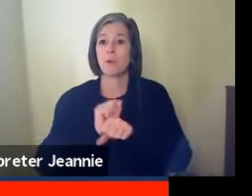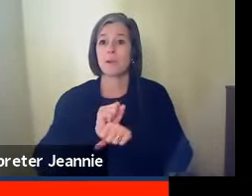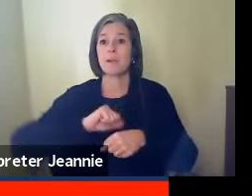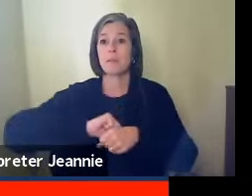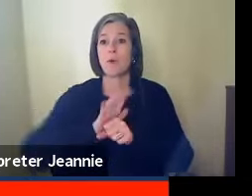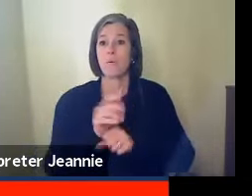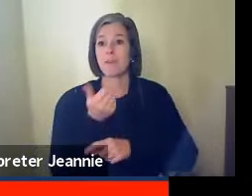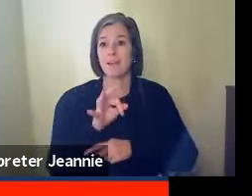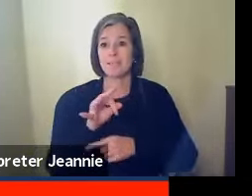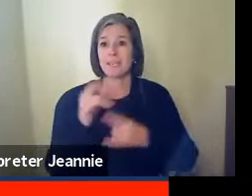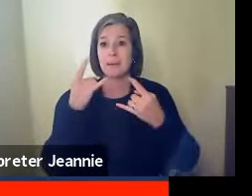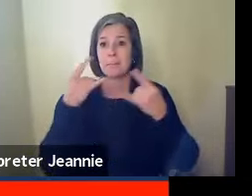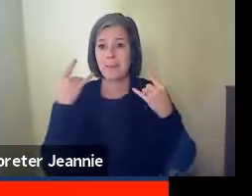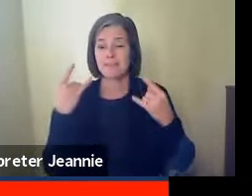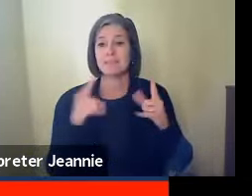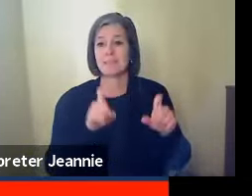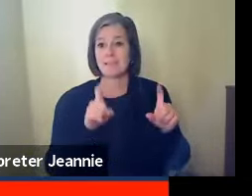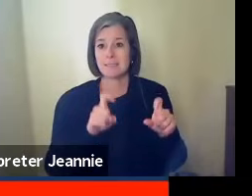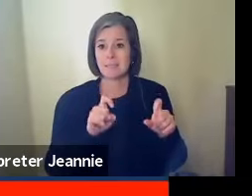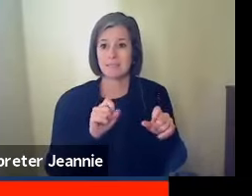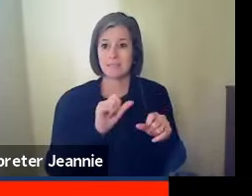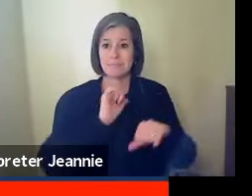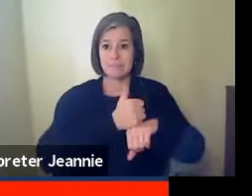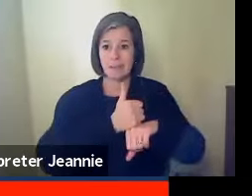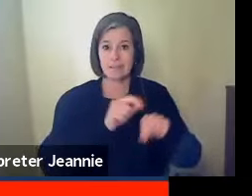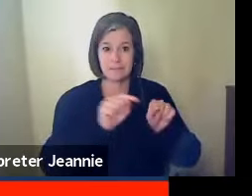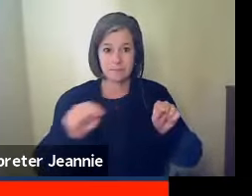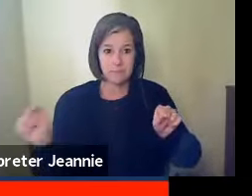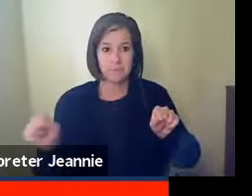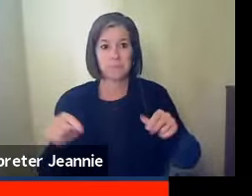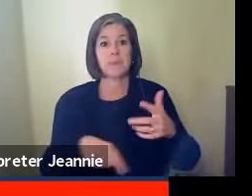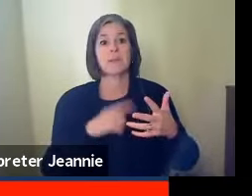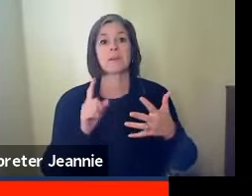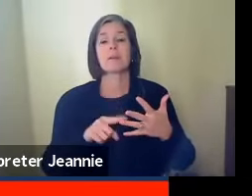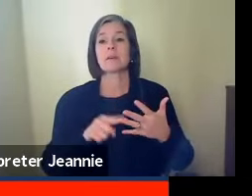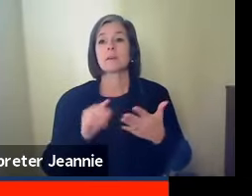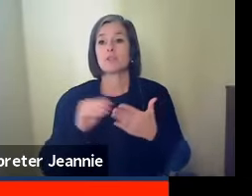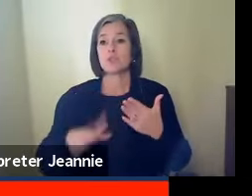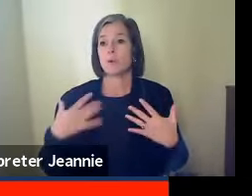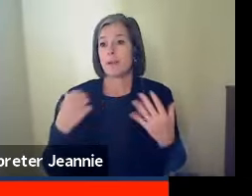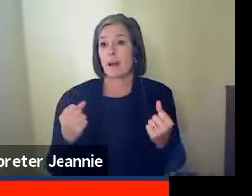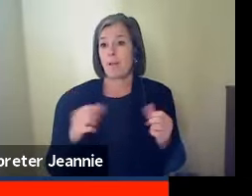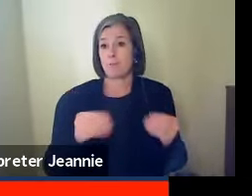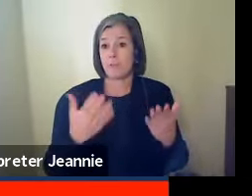Those providing education services. Staff inresidence of long term